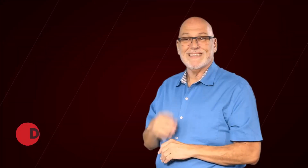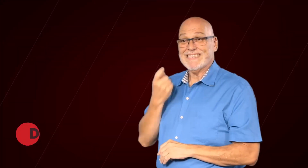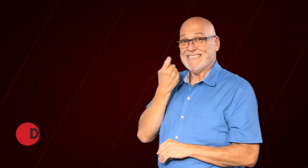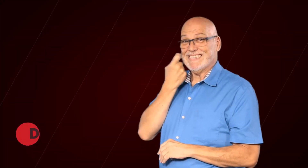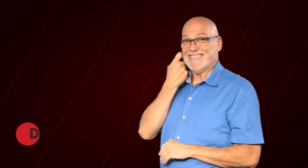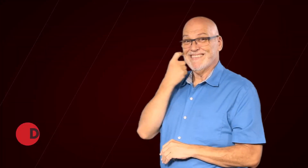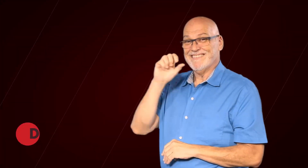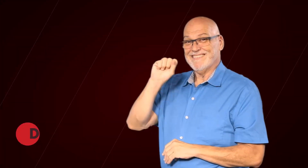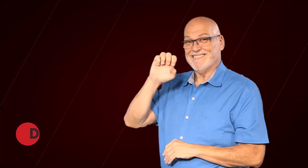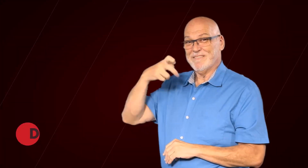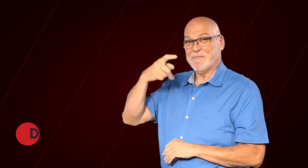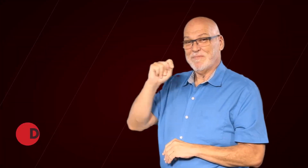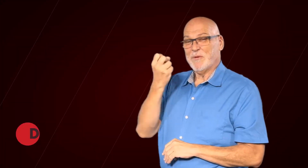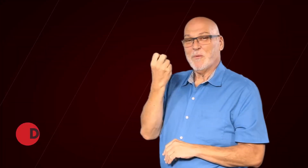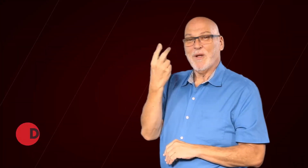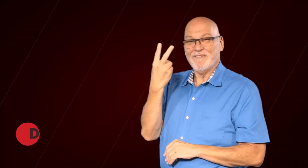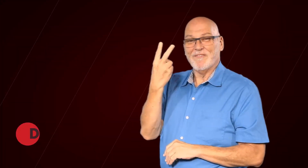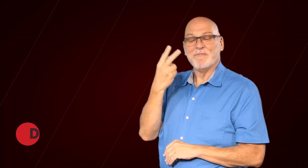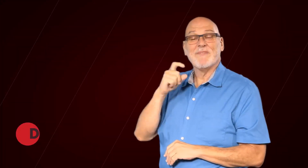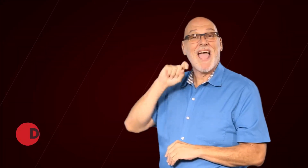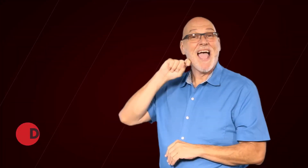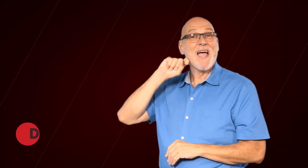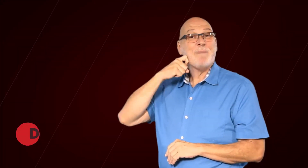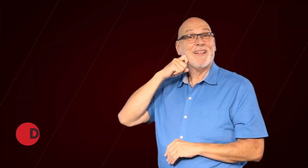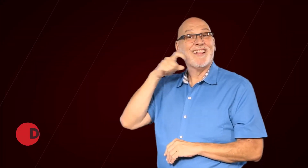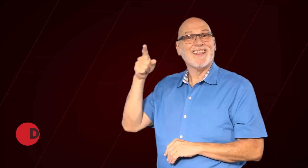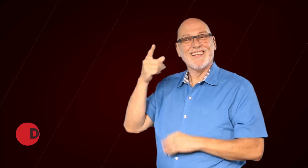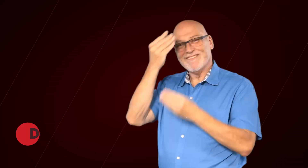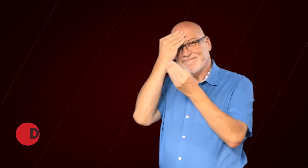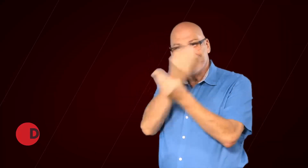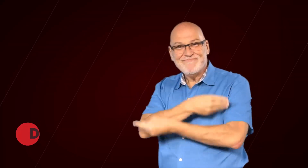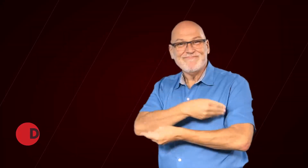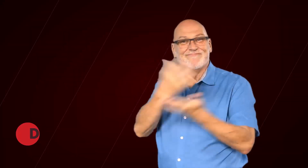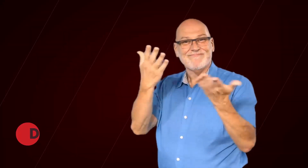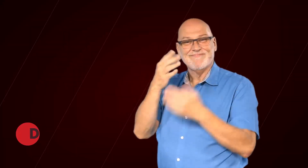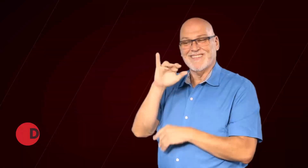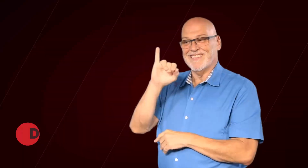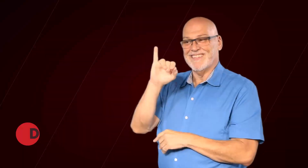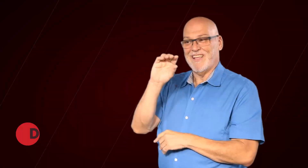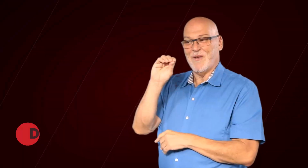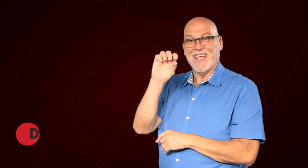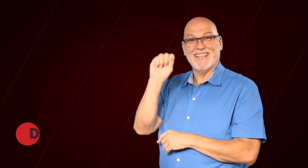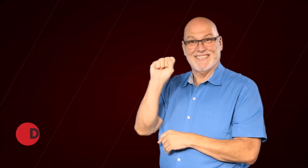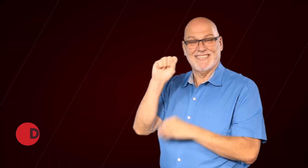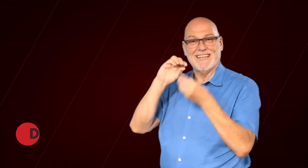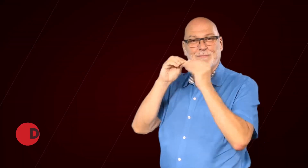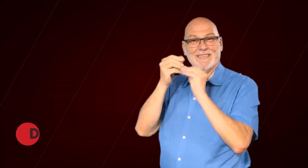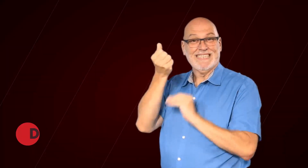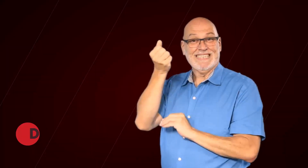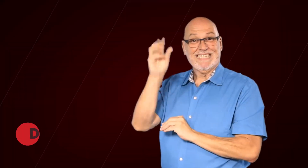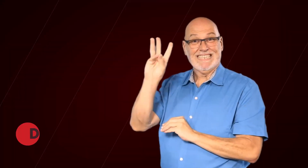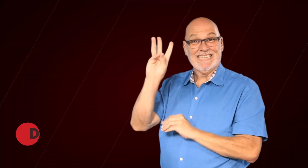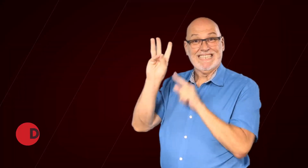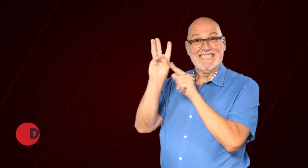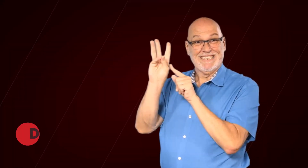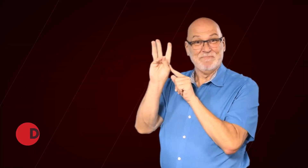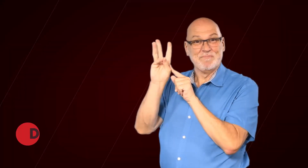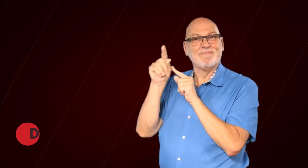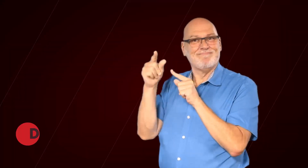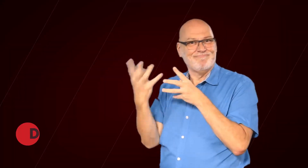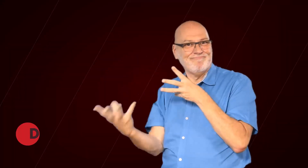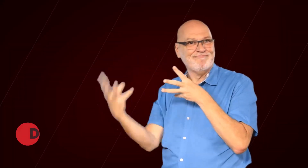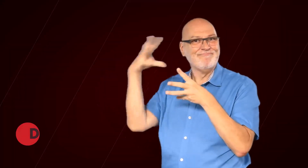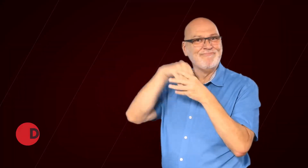[Anselmo]: On September 12th, Apple announced iOS 16 which included